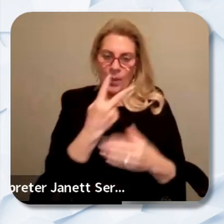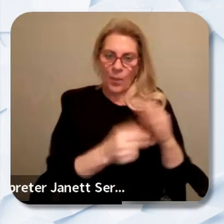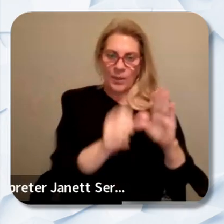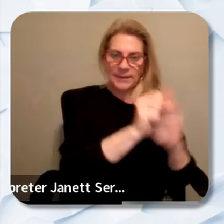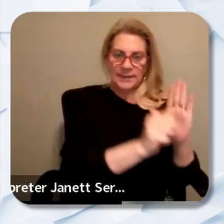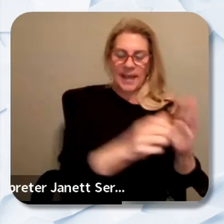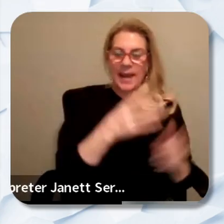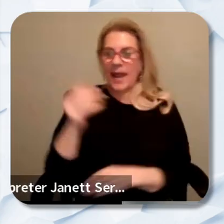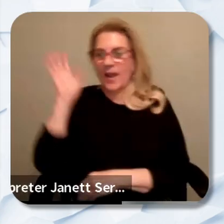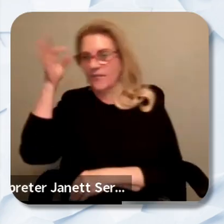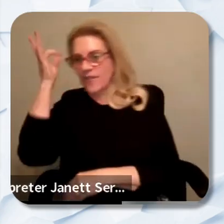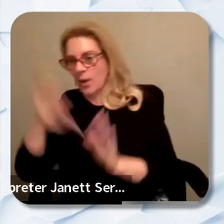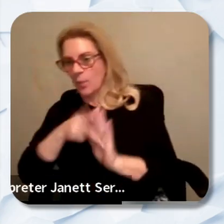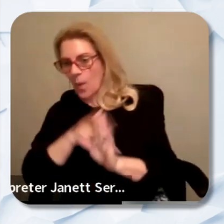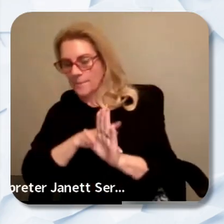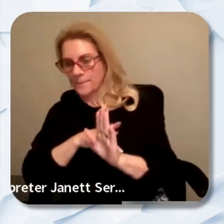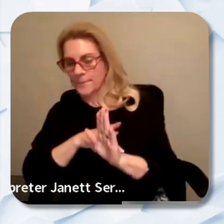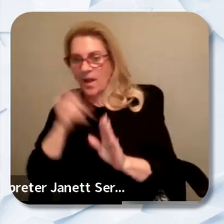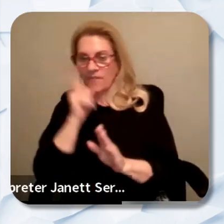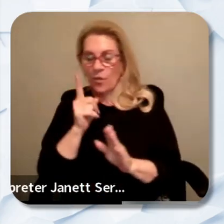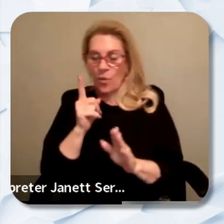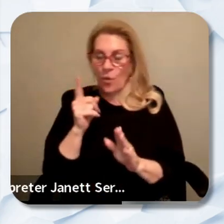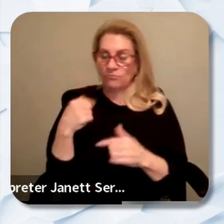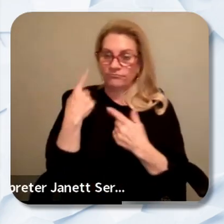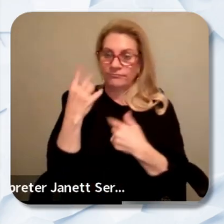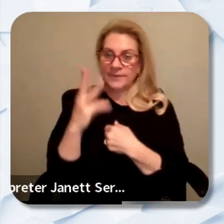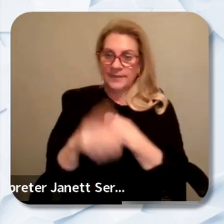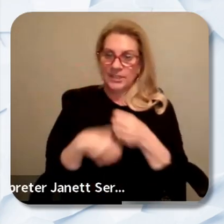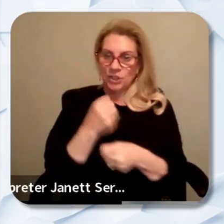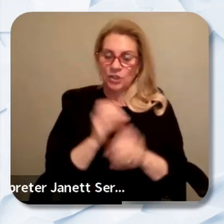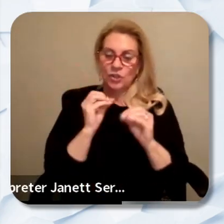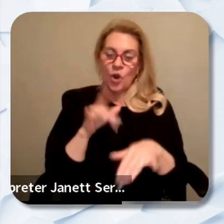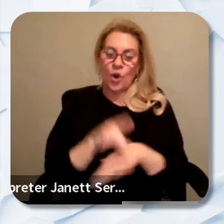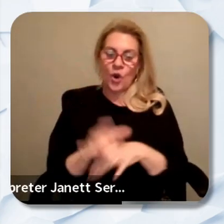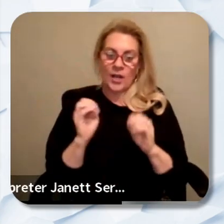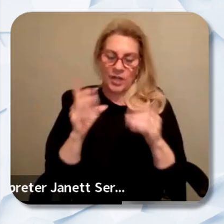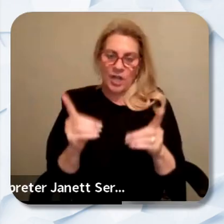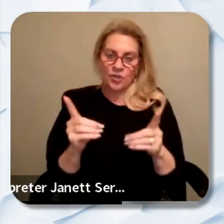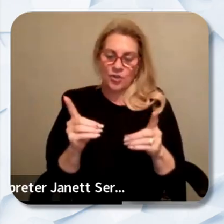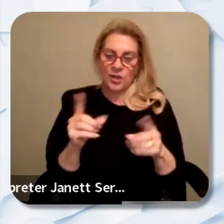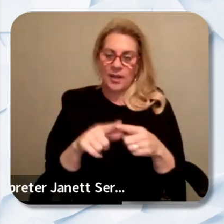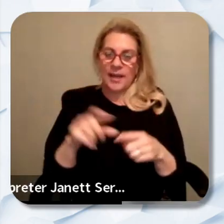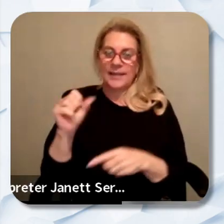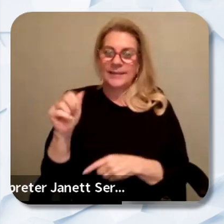and federal programs. For the past six years she has taught Early Education at Santa Ana College